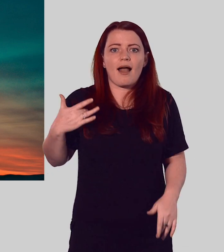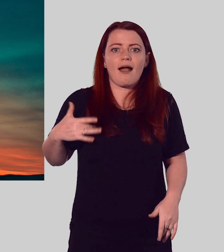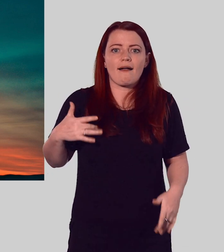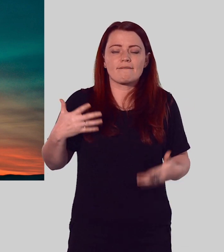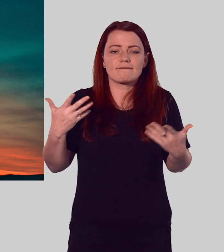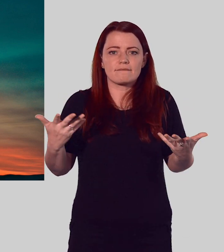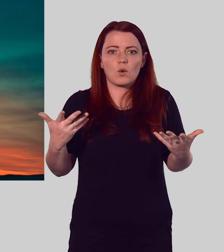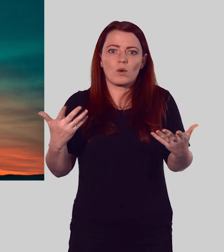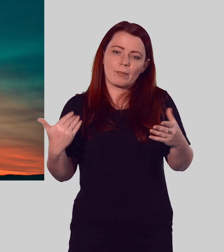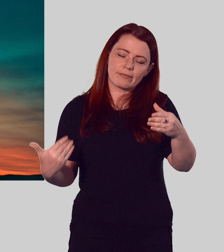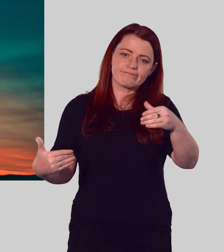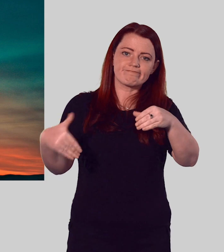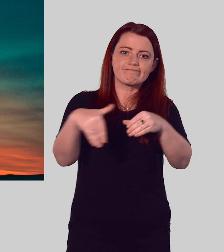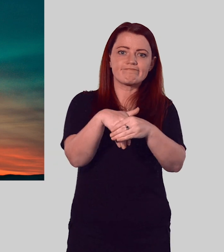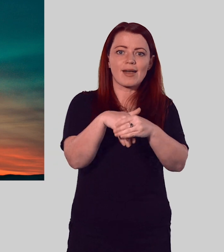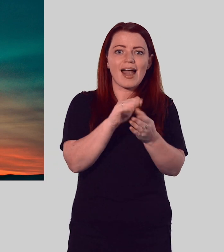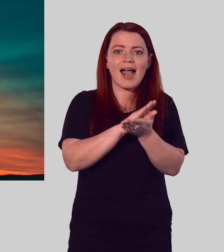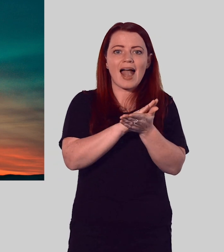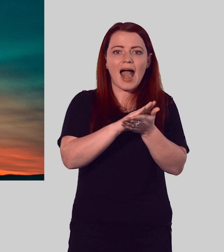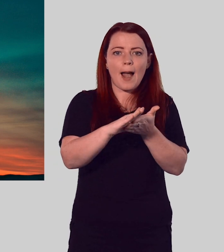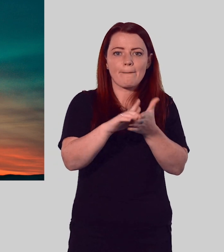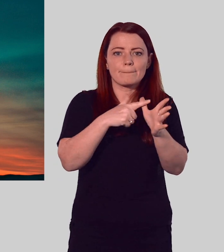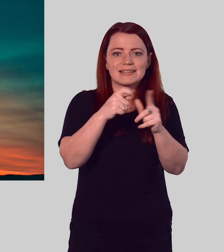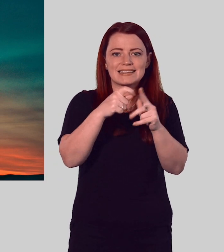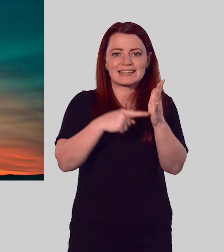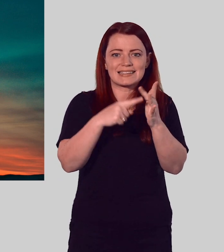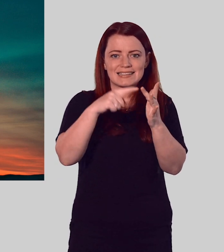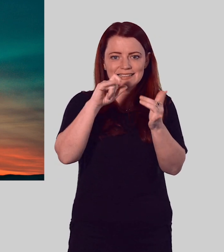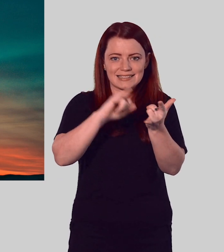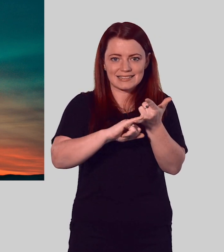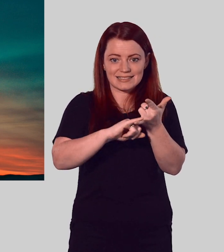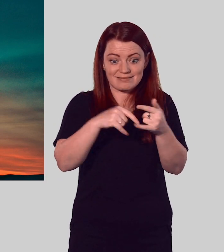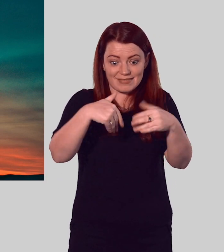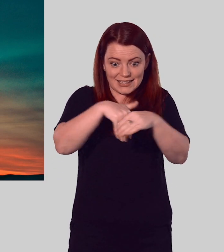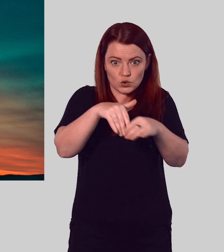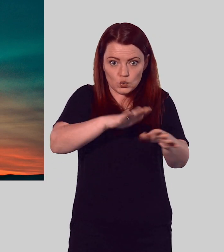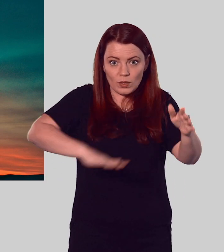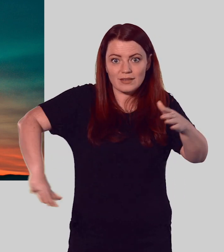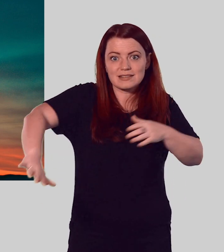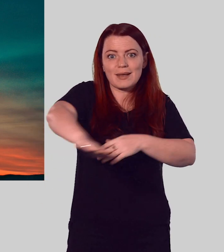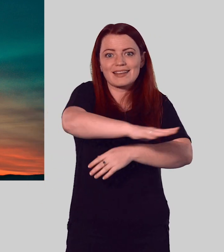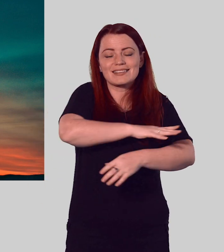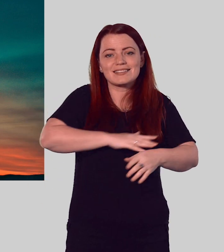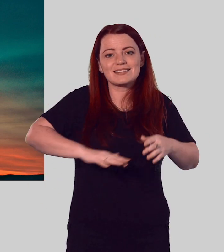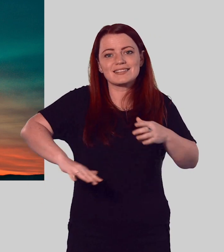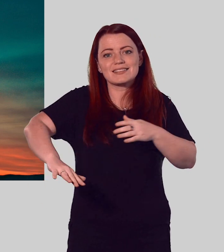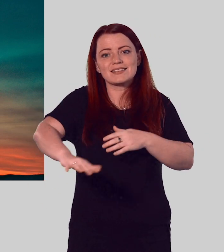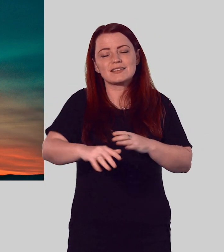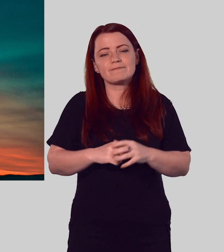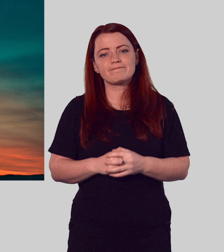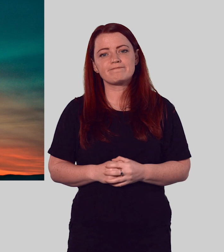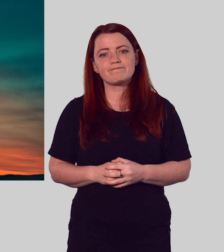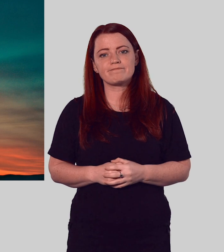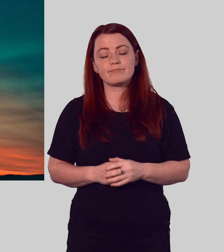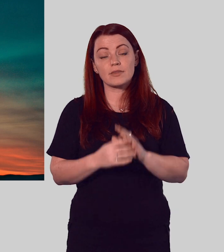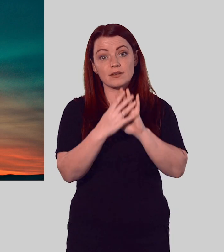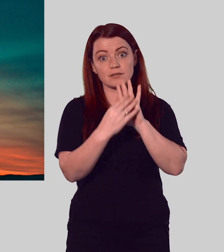Haptics into the space, for example we're currently making a felted